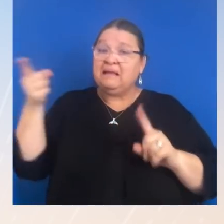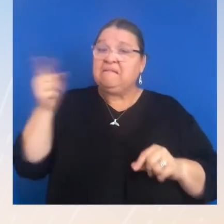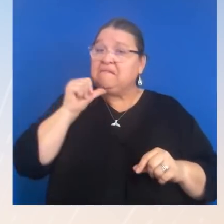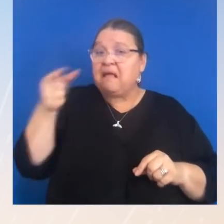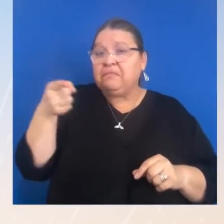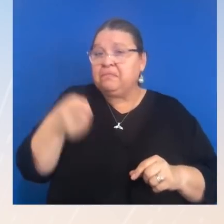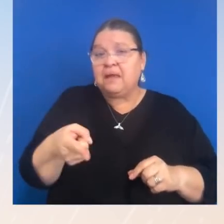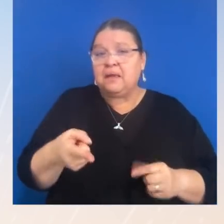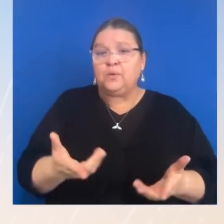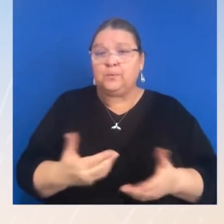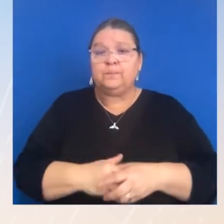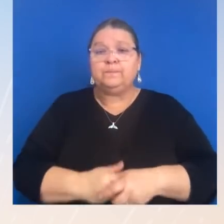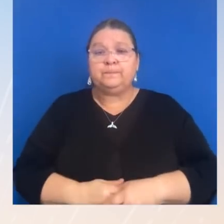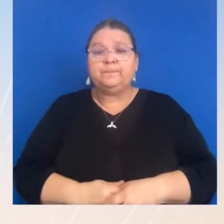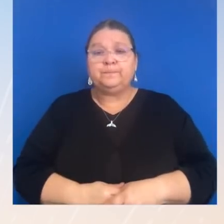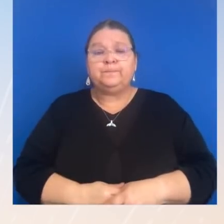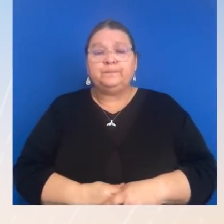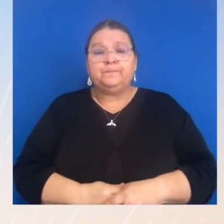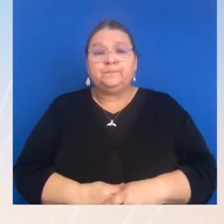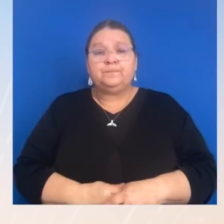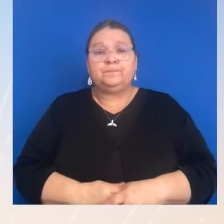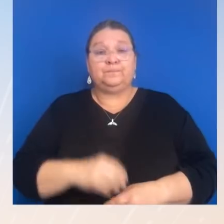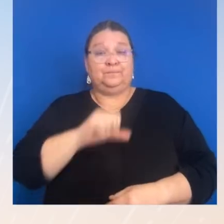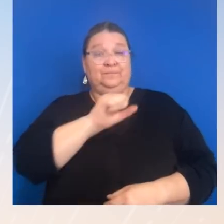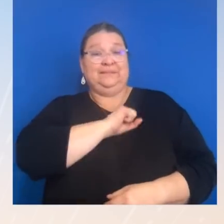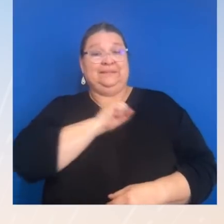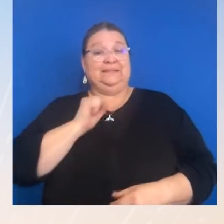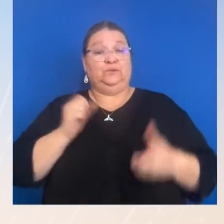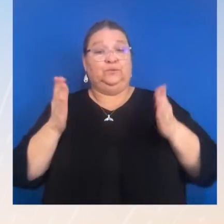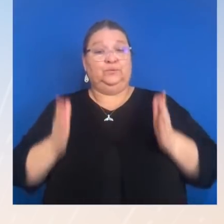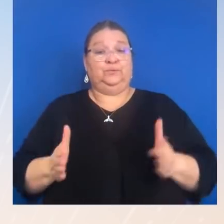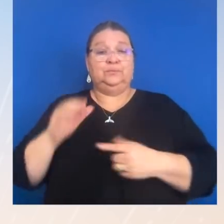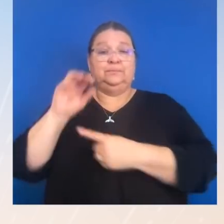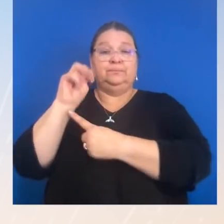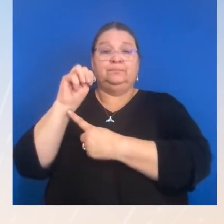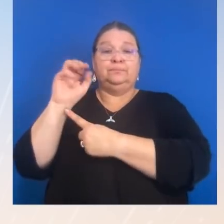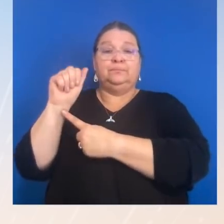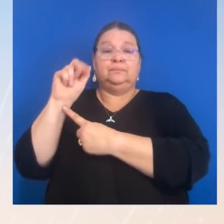that he supported the Republican plan to move forward with four out of five Fed nominees.